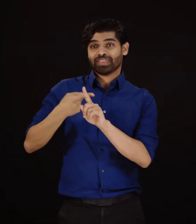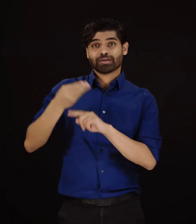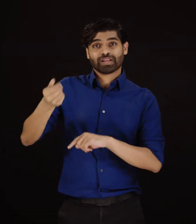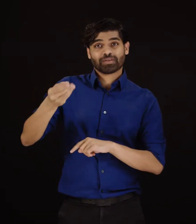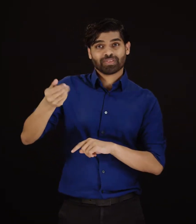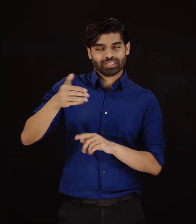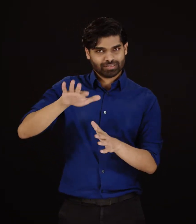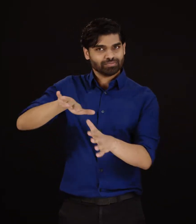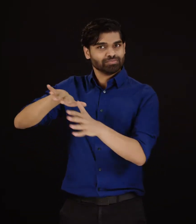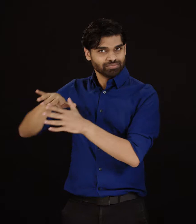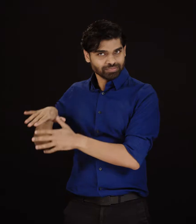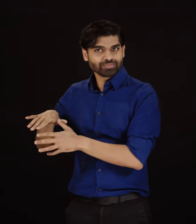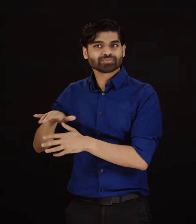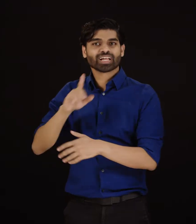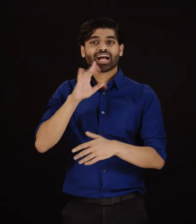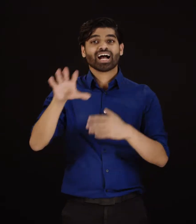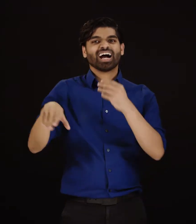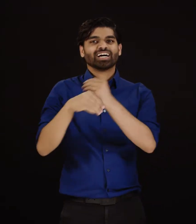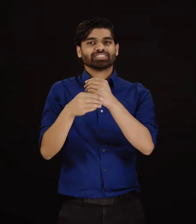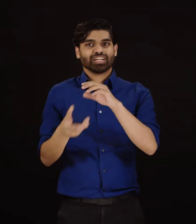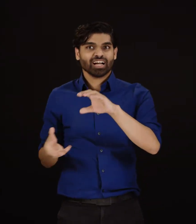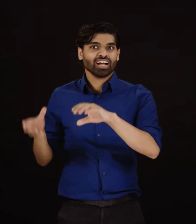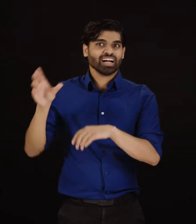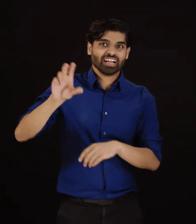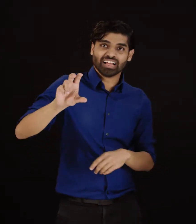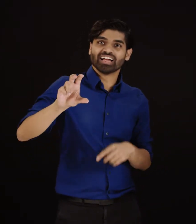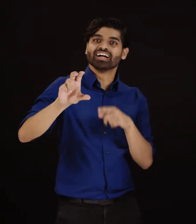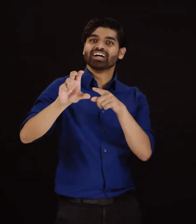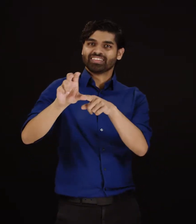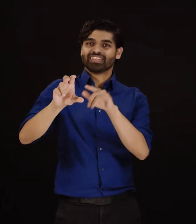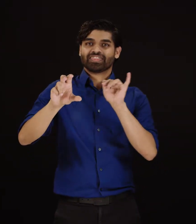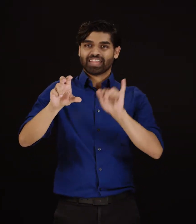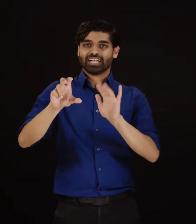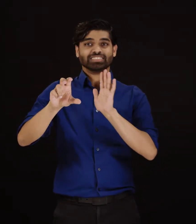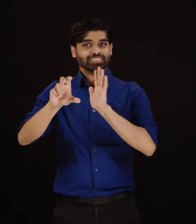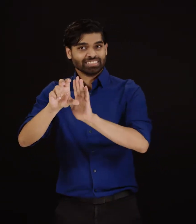internationally unless the account holder or authorized user expressly